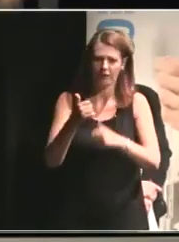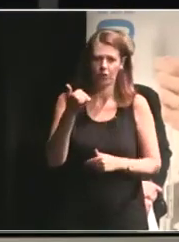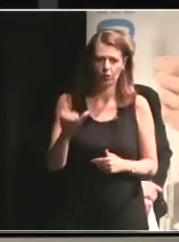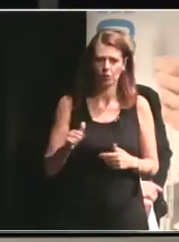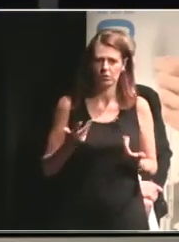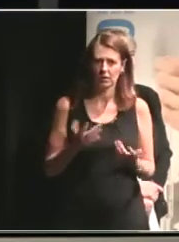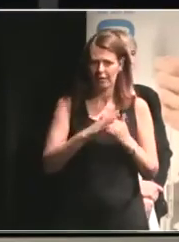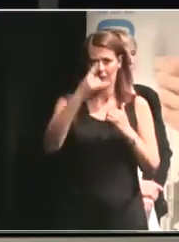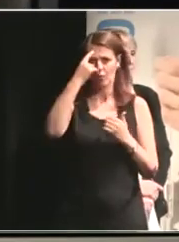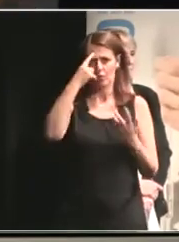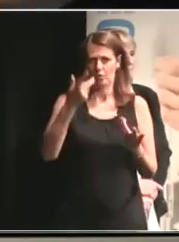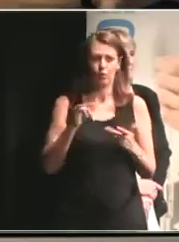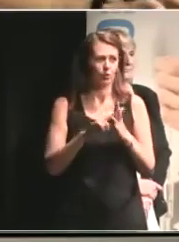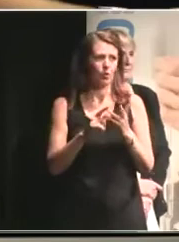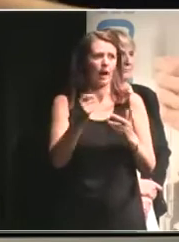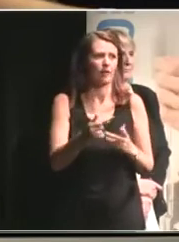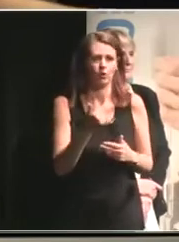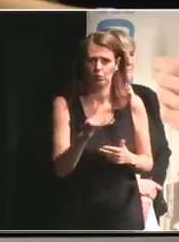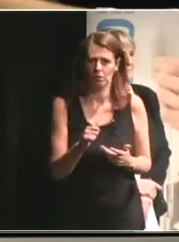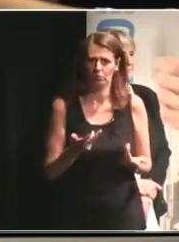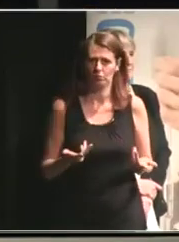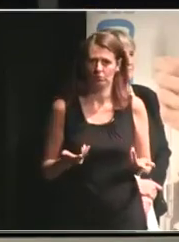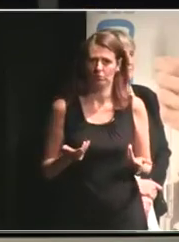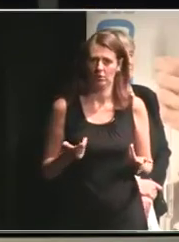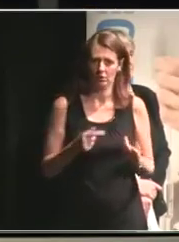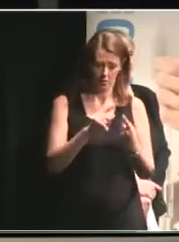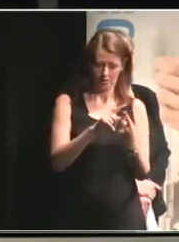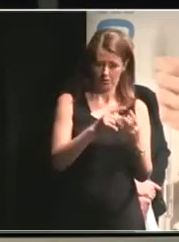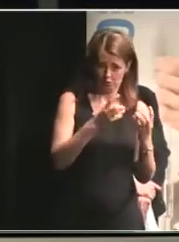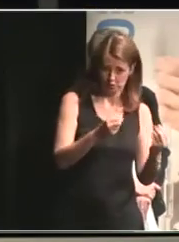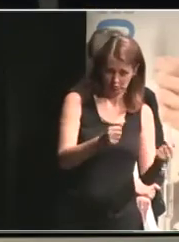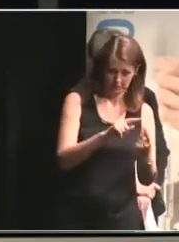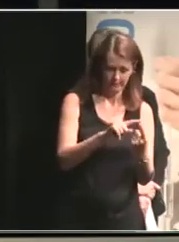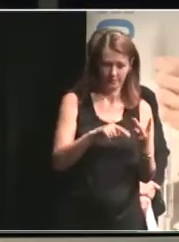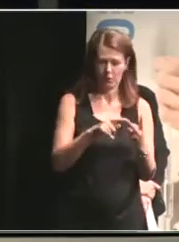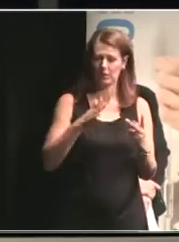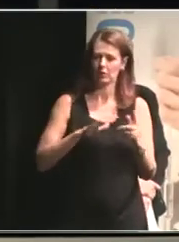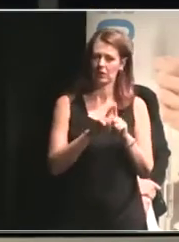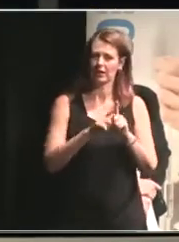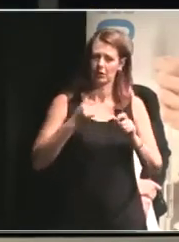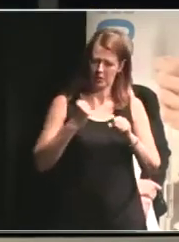So that's one solution we've got to focus on but we need to invent plastics that in the future are